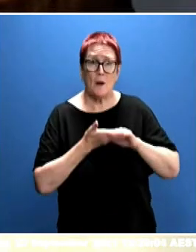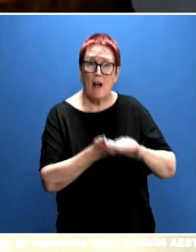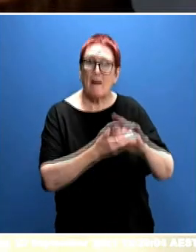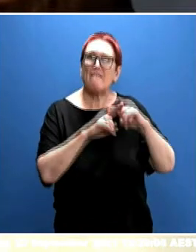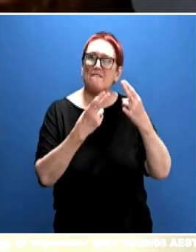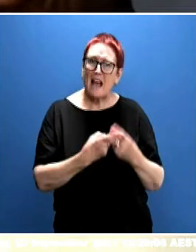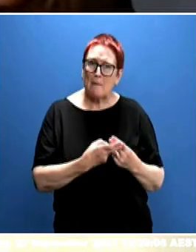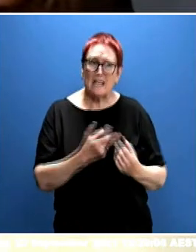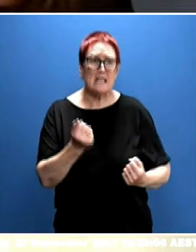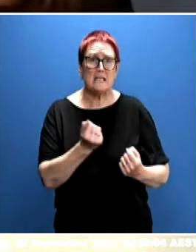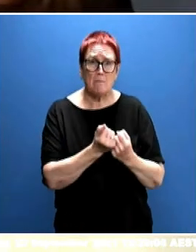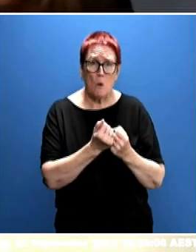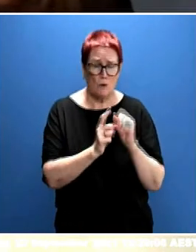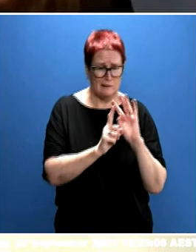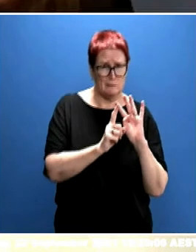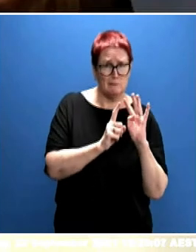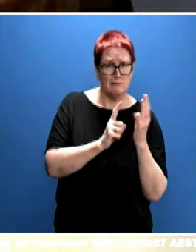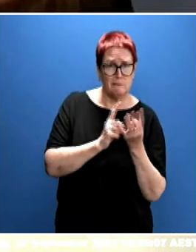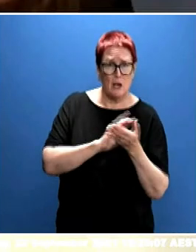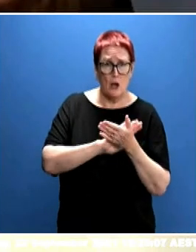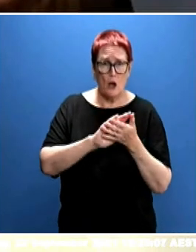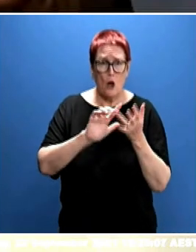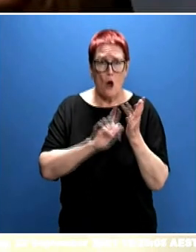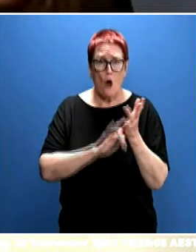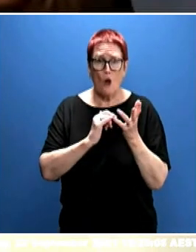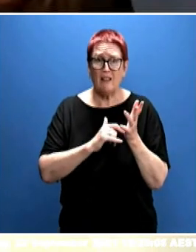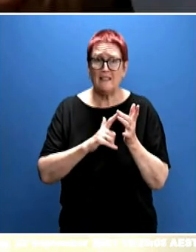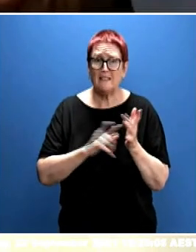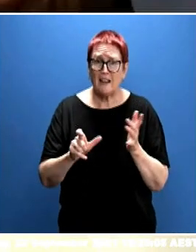That support needs to be holistic, needs to be Aboriginal-led,